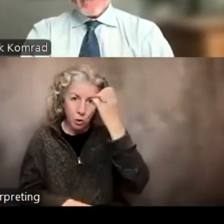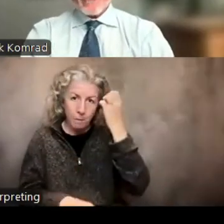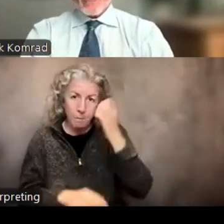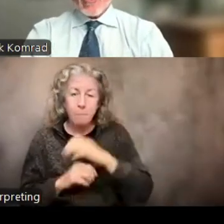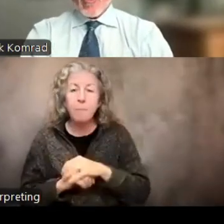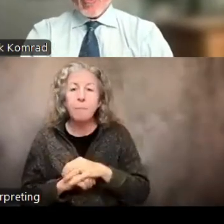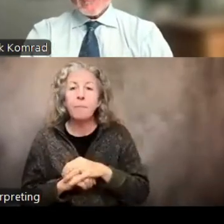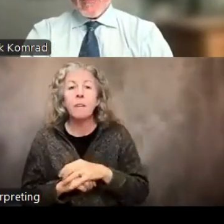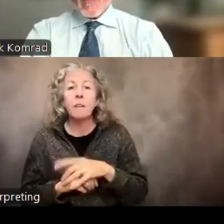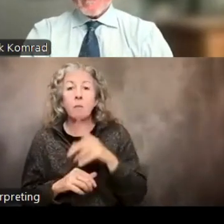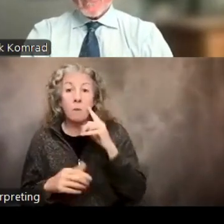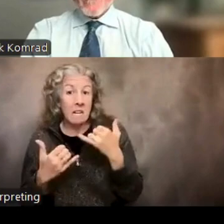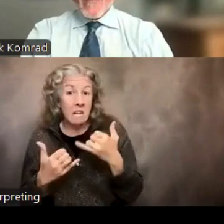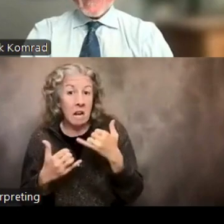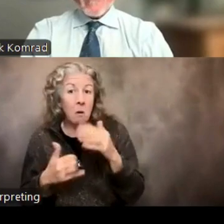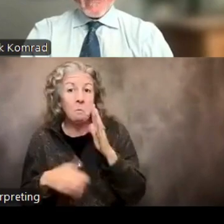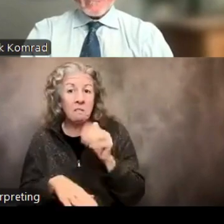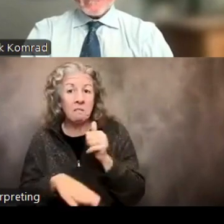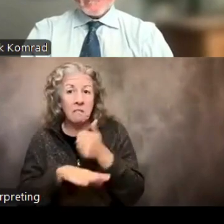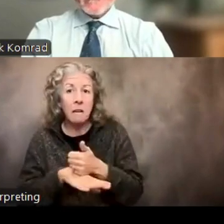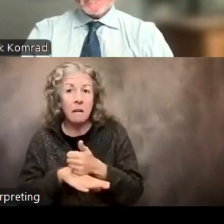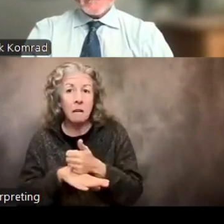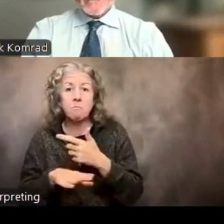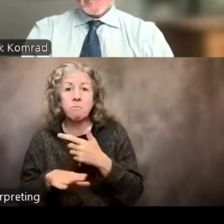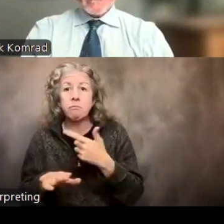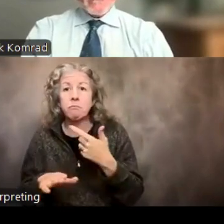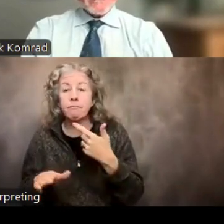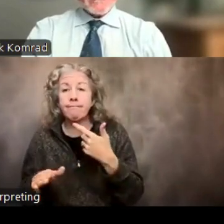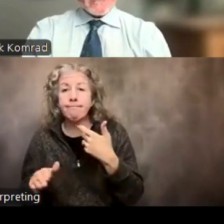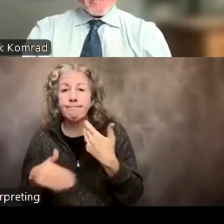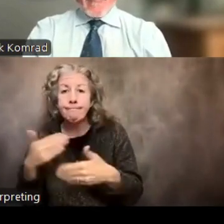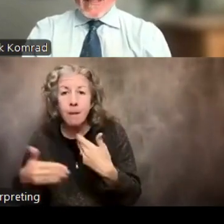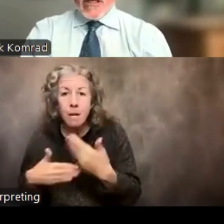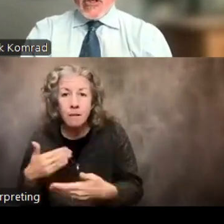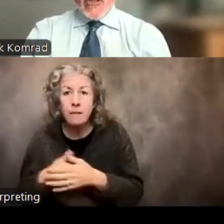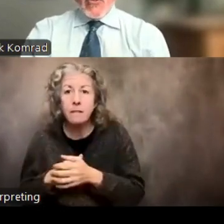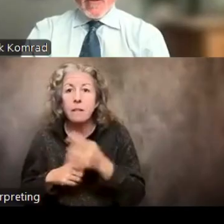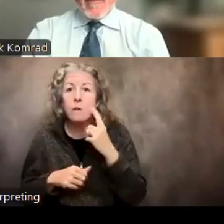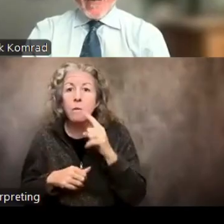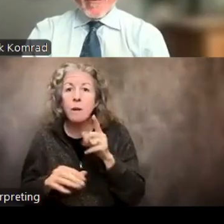the protocols. Well, the fact of the matter is this issue about